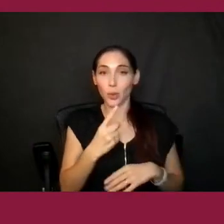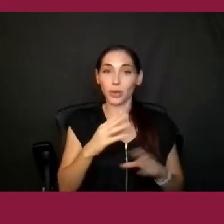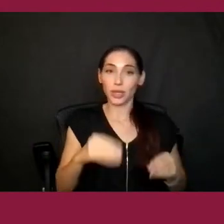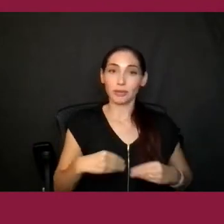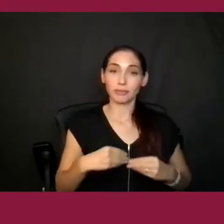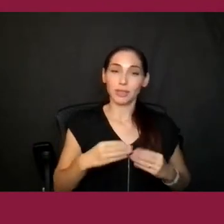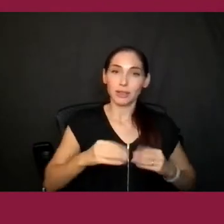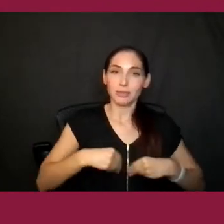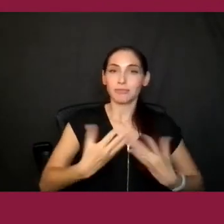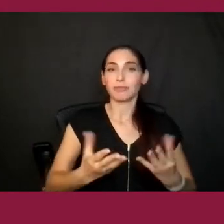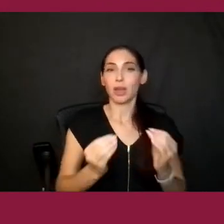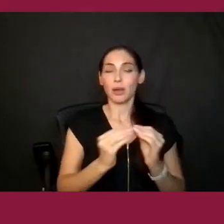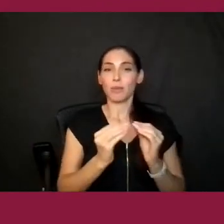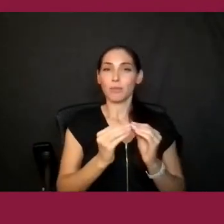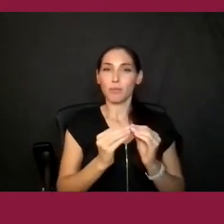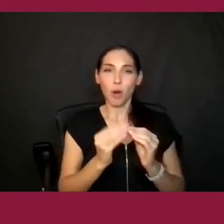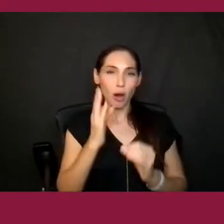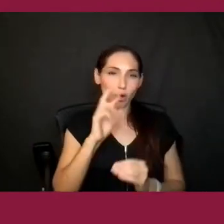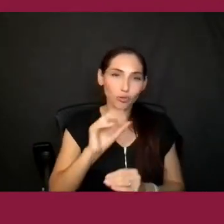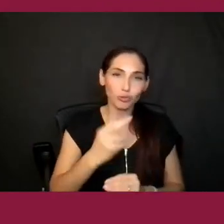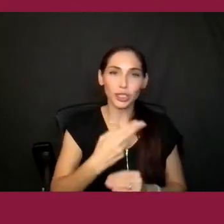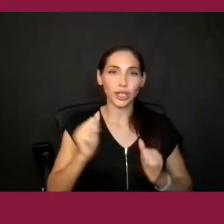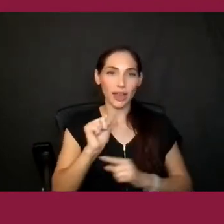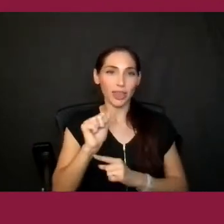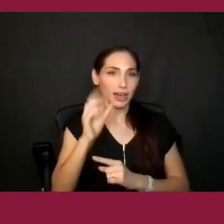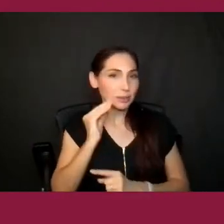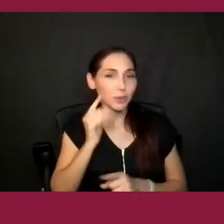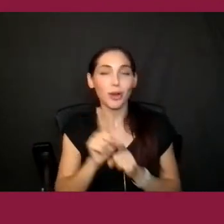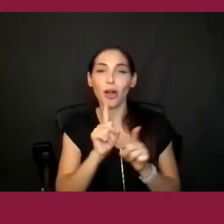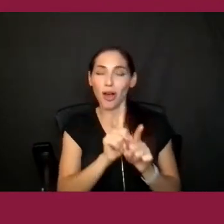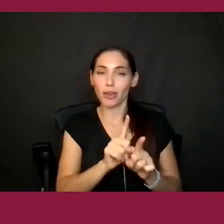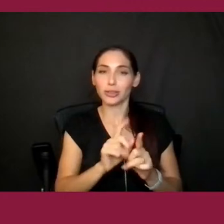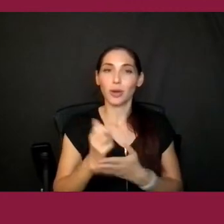but also enhances the collegiate journey for each student and student athlete.